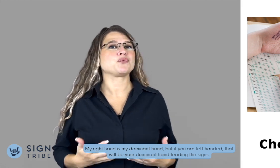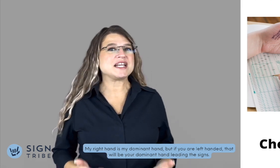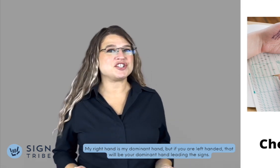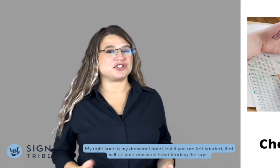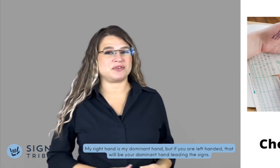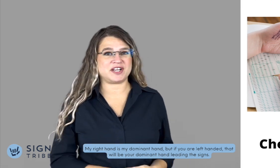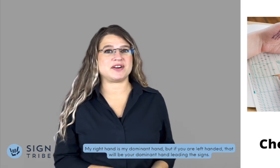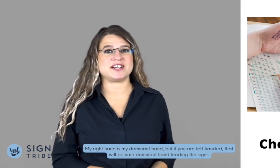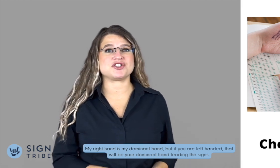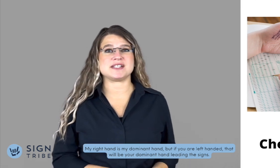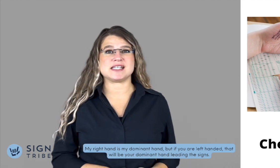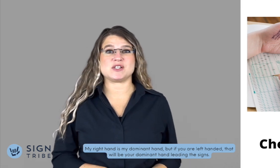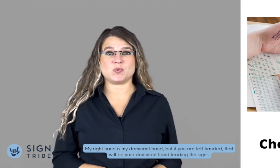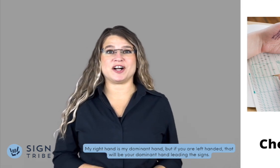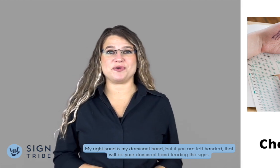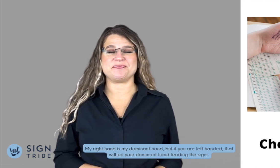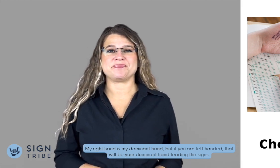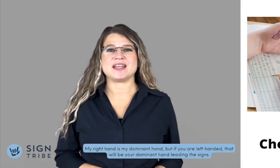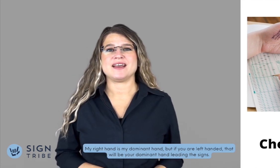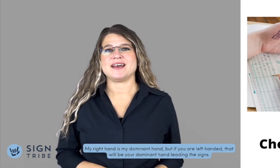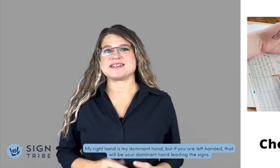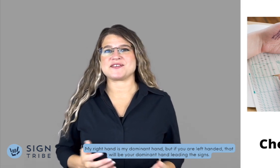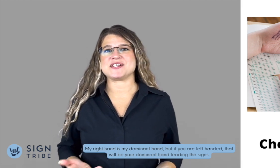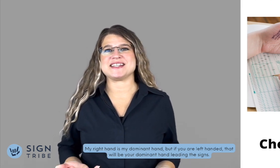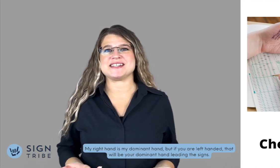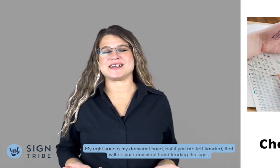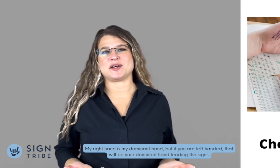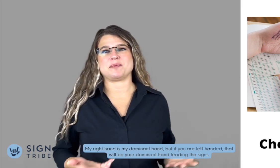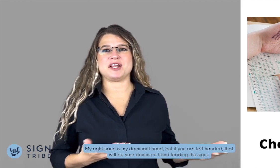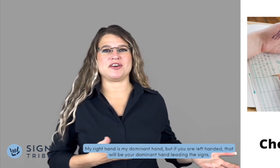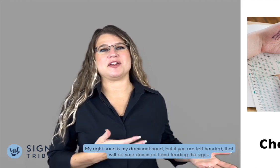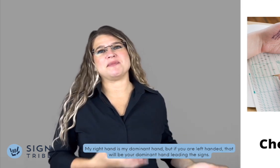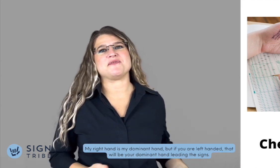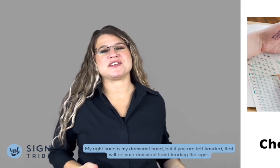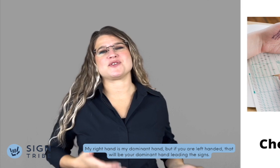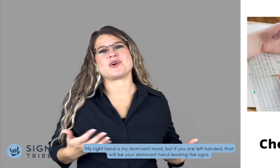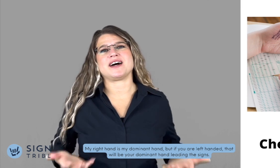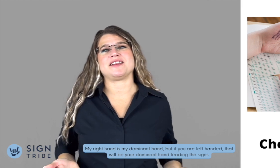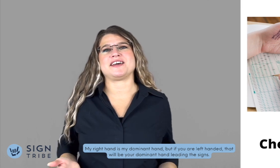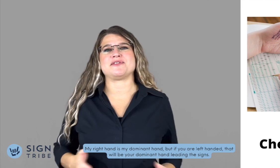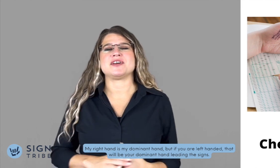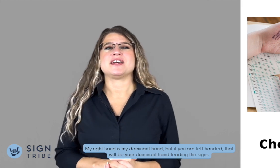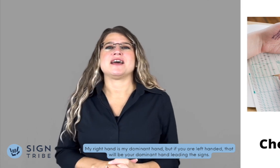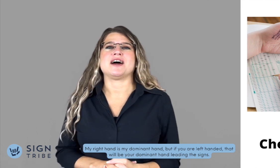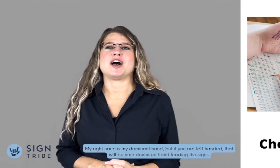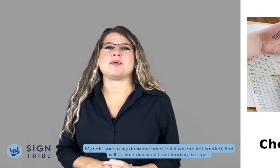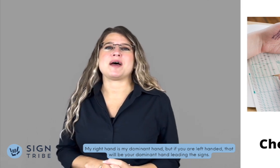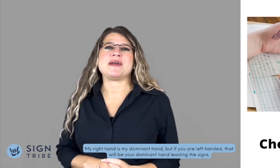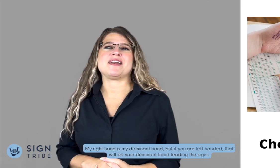regional variations as well. As I've seen some here in Memphis where I live, um, I may not